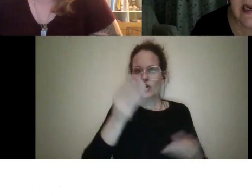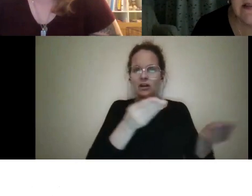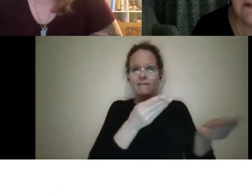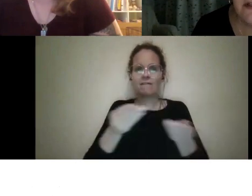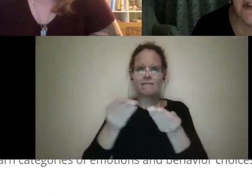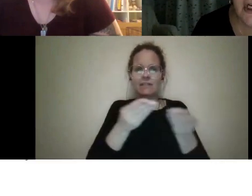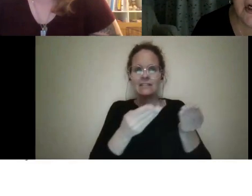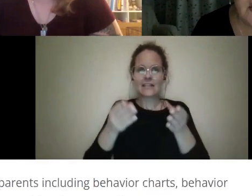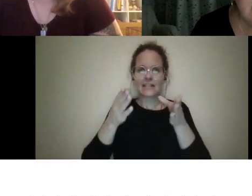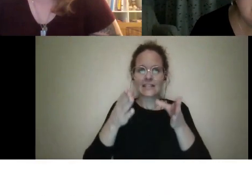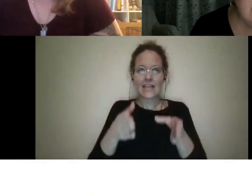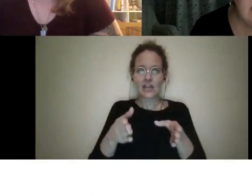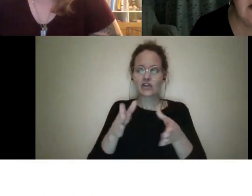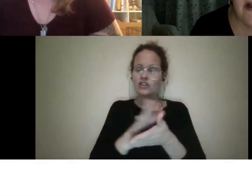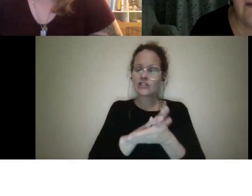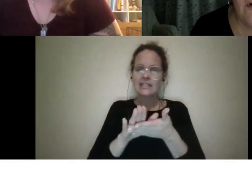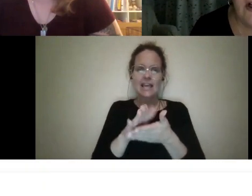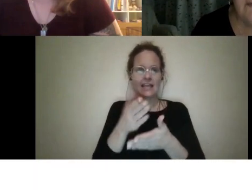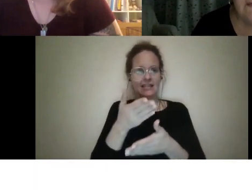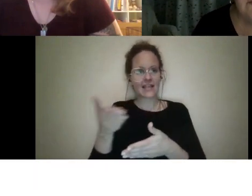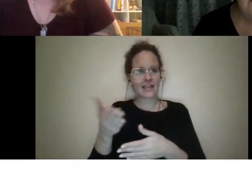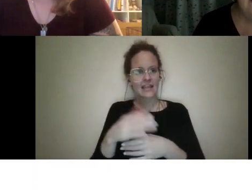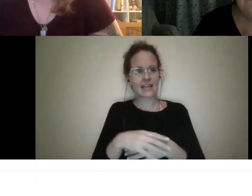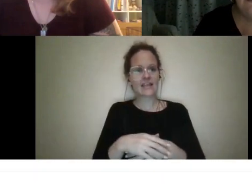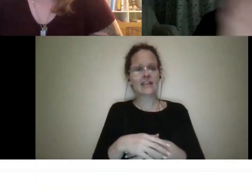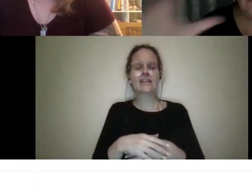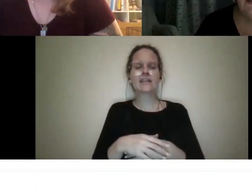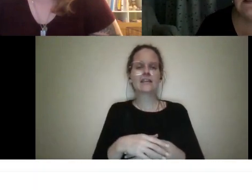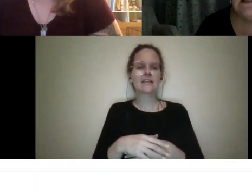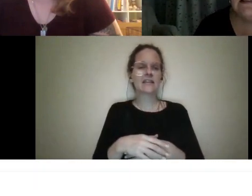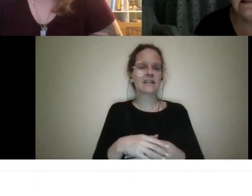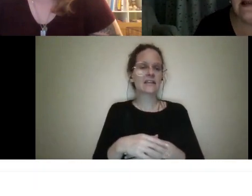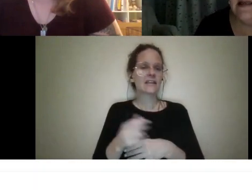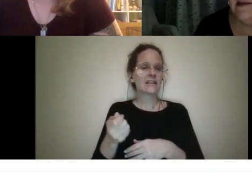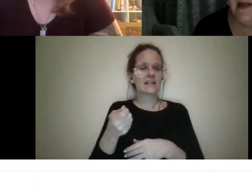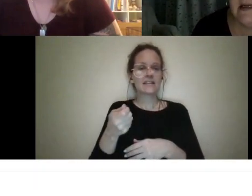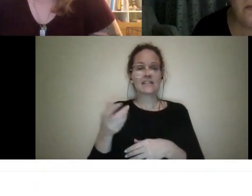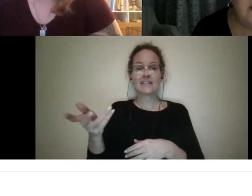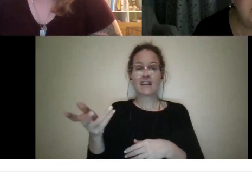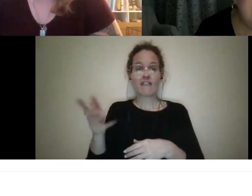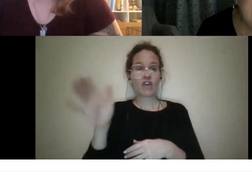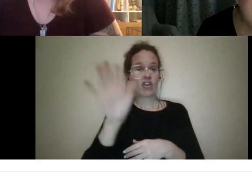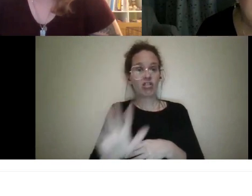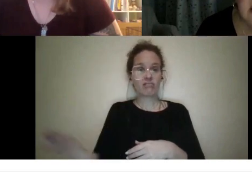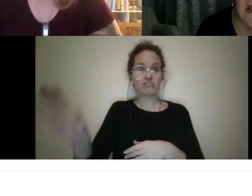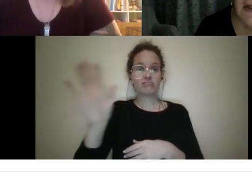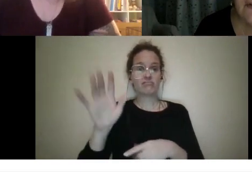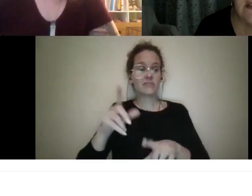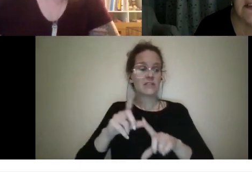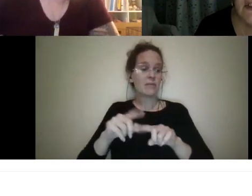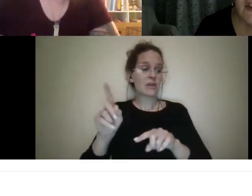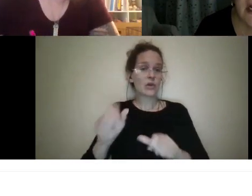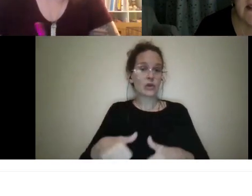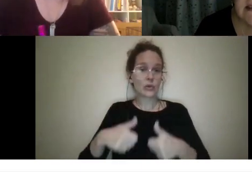really nice feature. We have several across the state depending on where you live. So this is